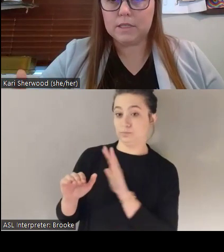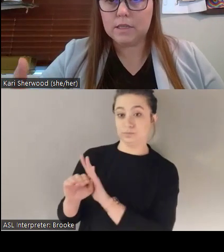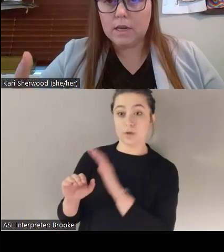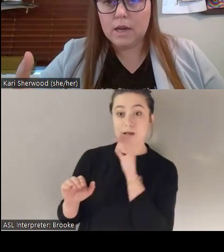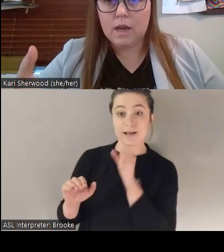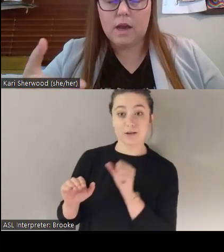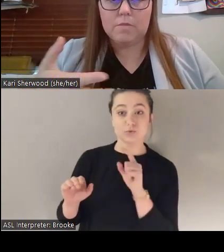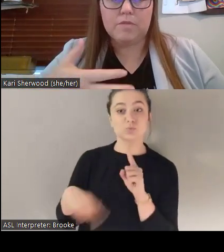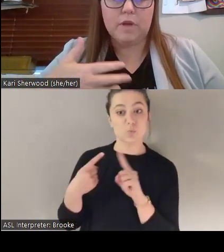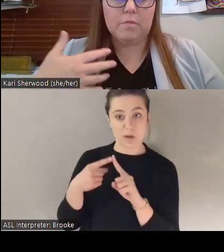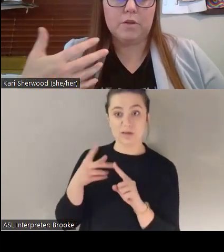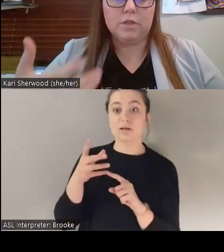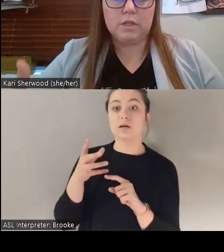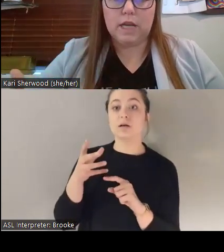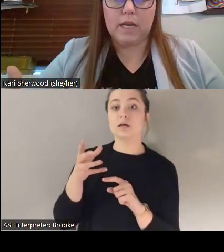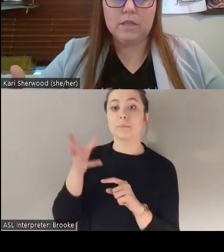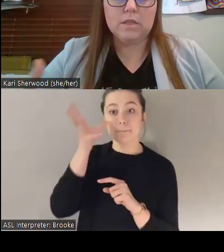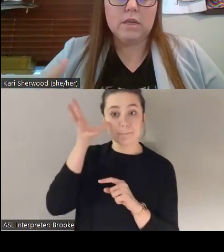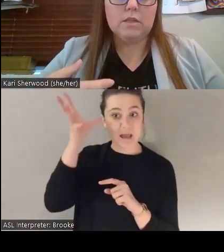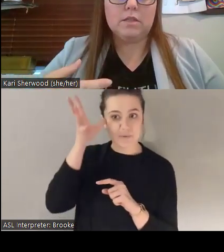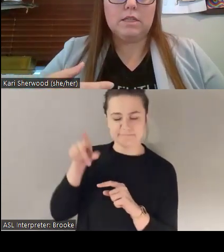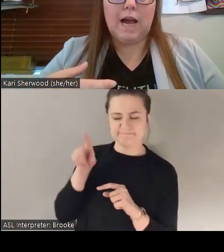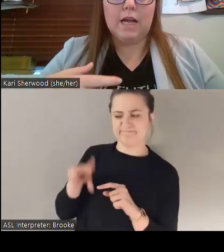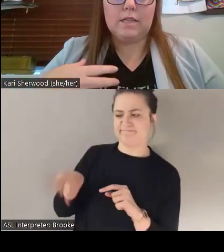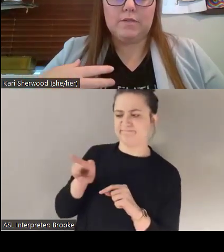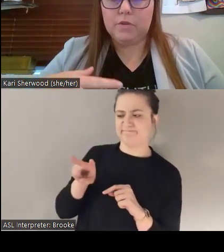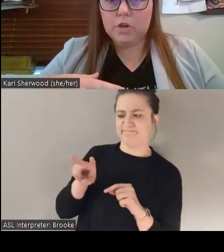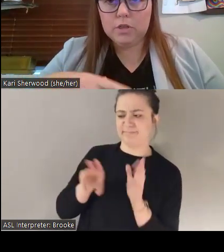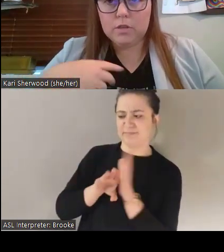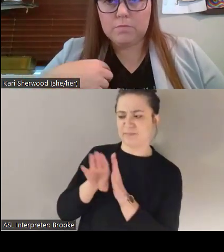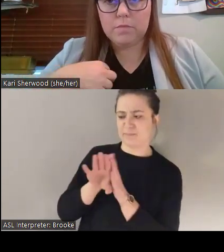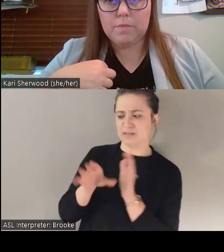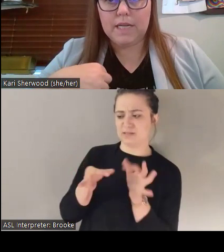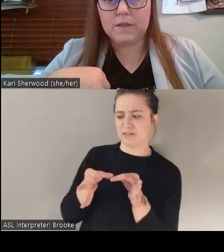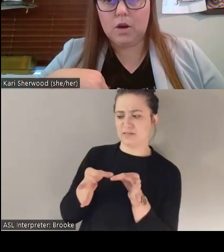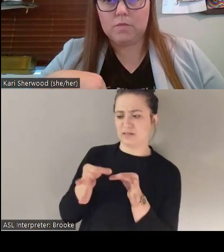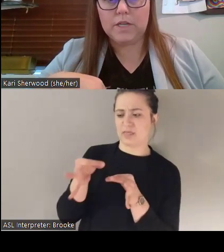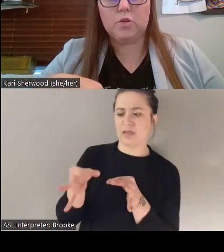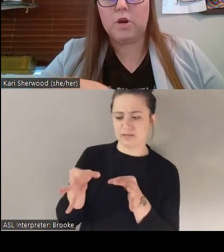developmental delays does not differ based on racial or